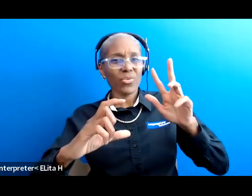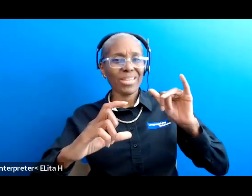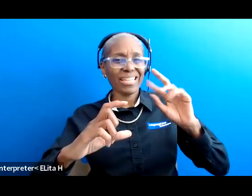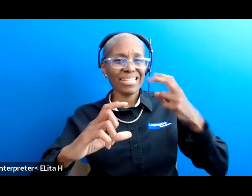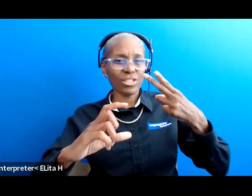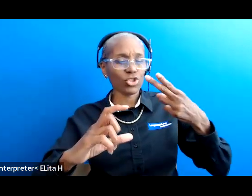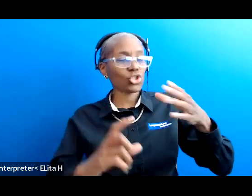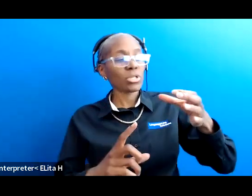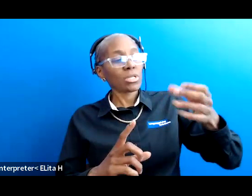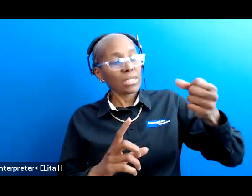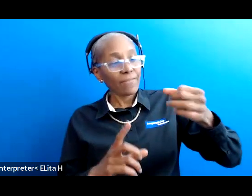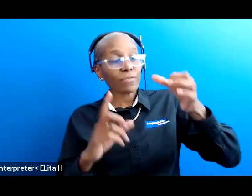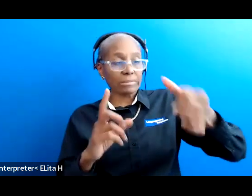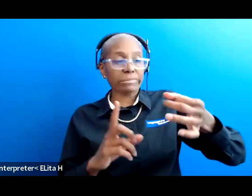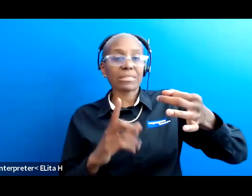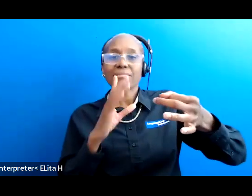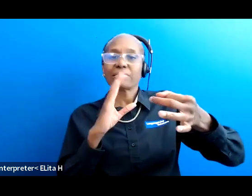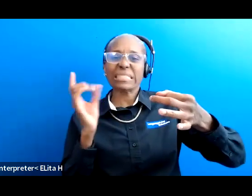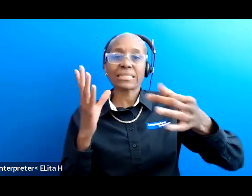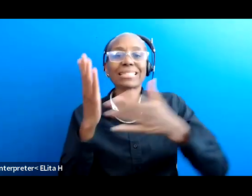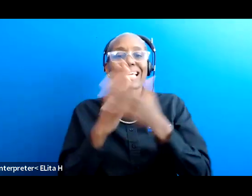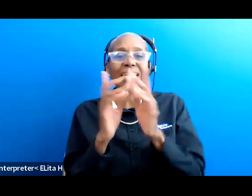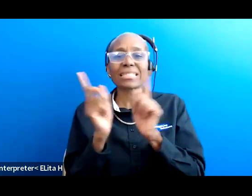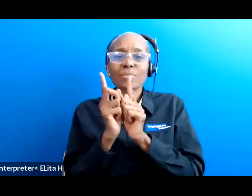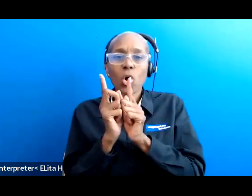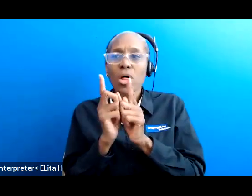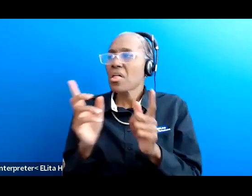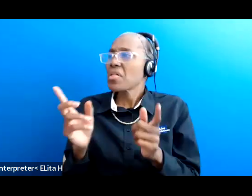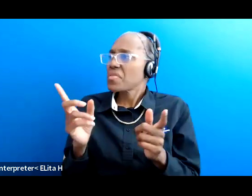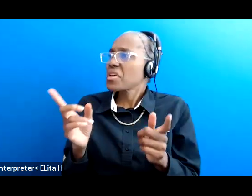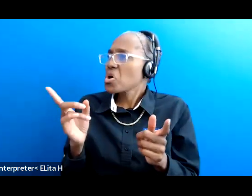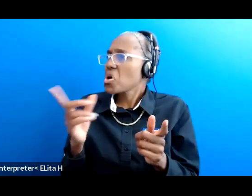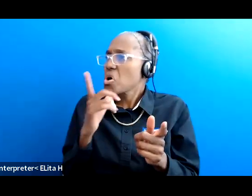So if you have somebody who has really small hands, you might think, oh that sphincter is not that high up.